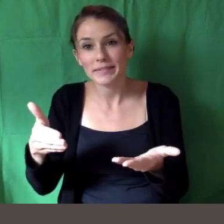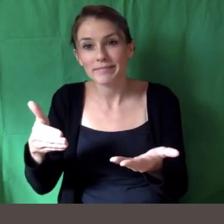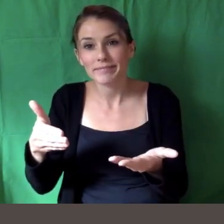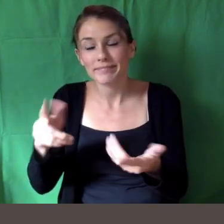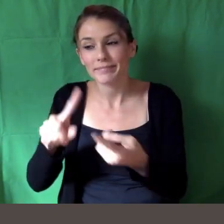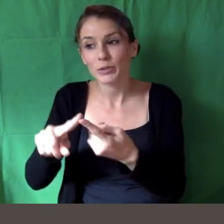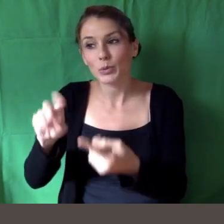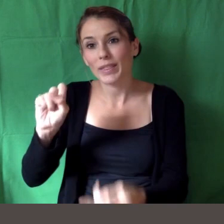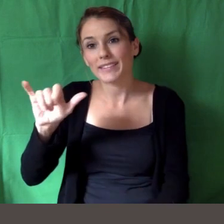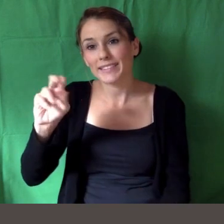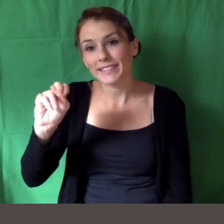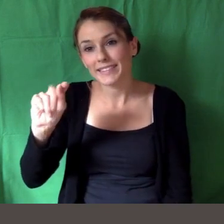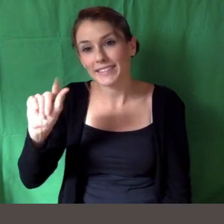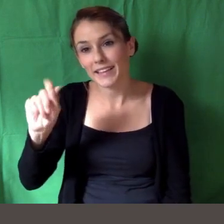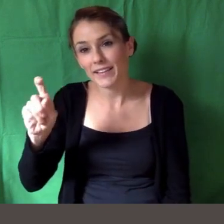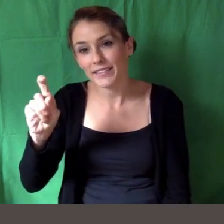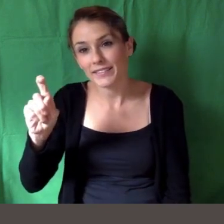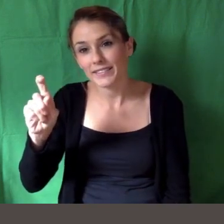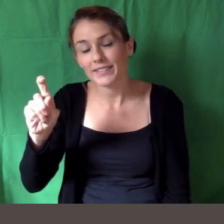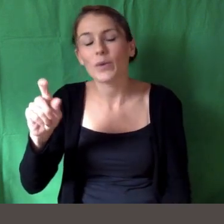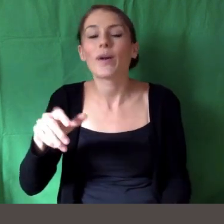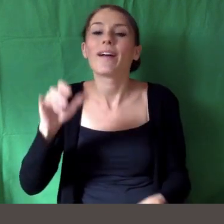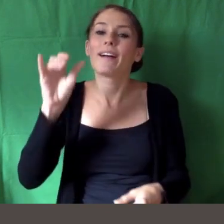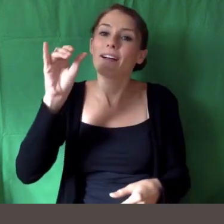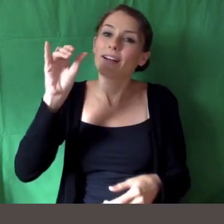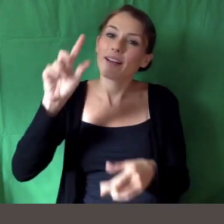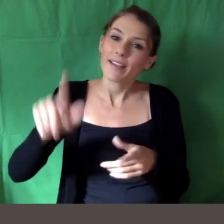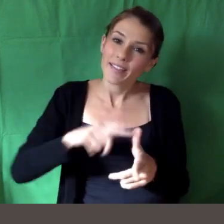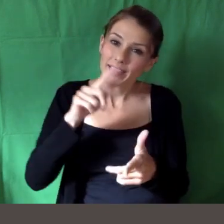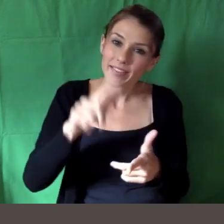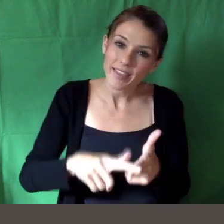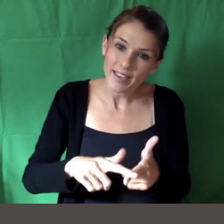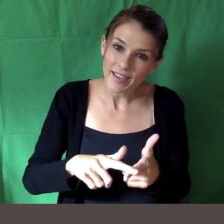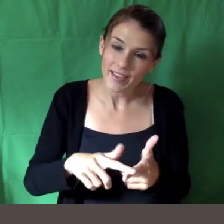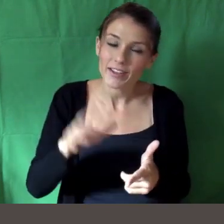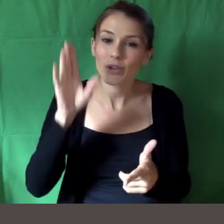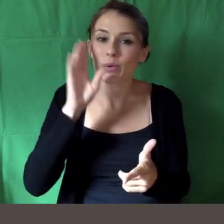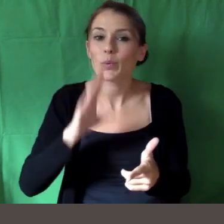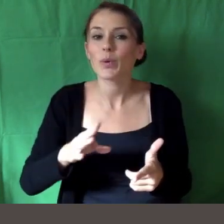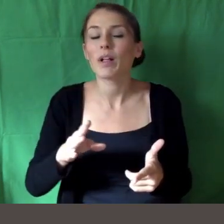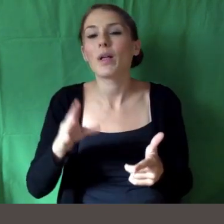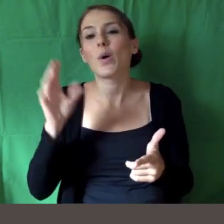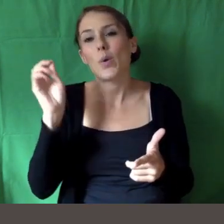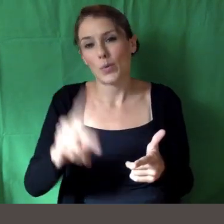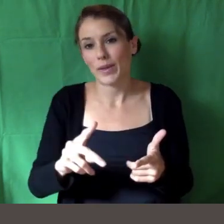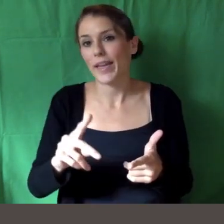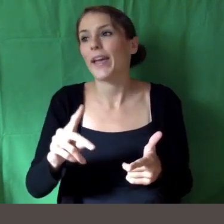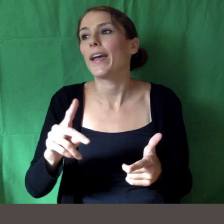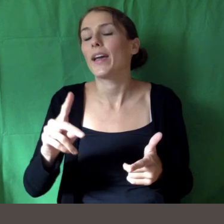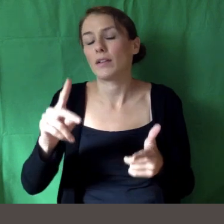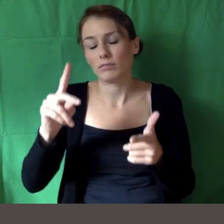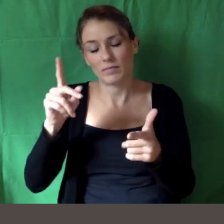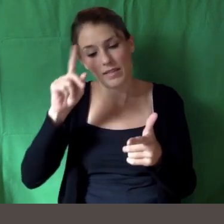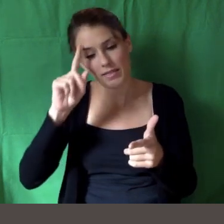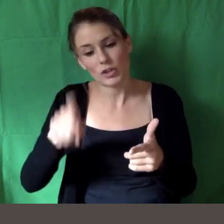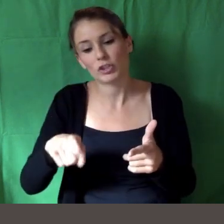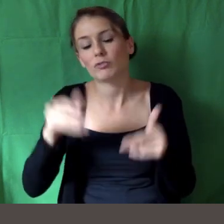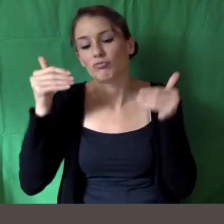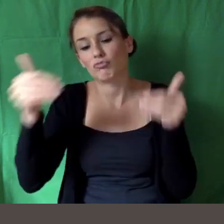So that's when you will be told, all right, I think you should write a PEP for this.